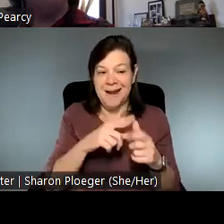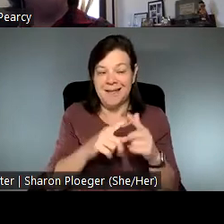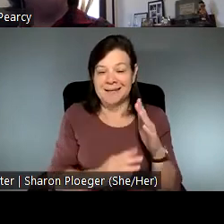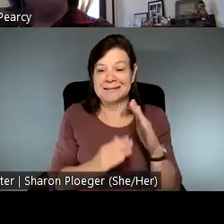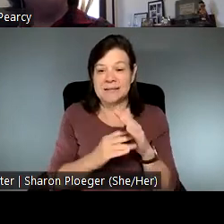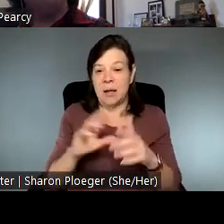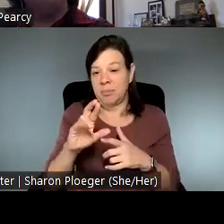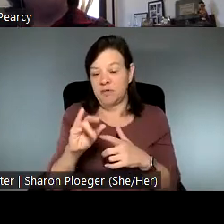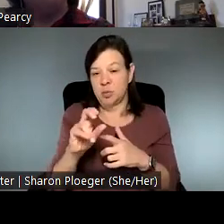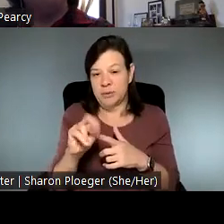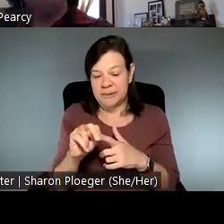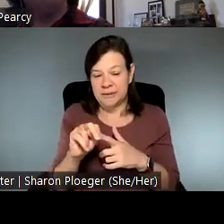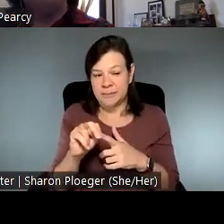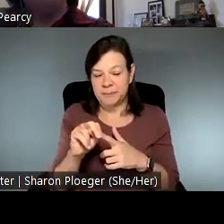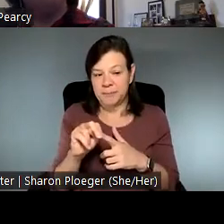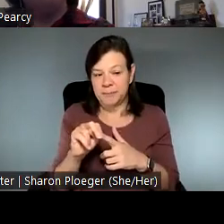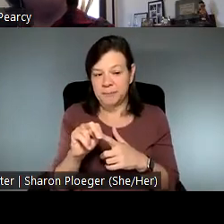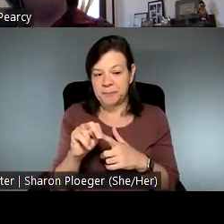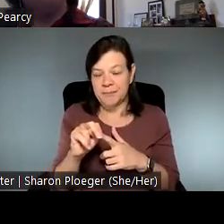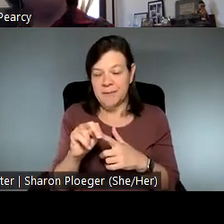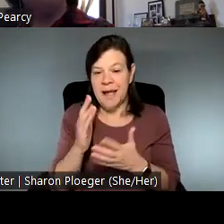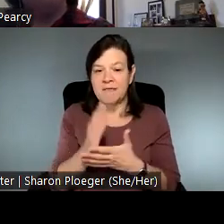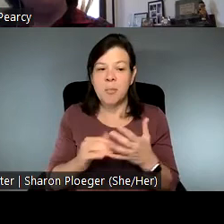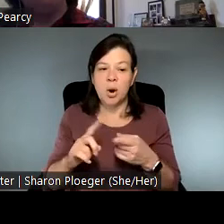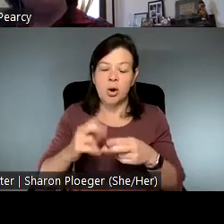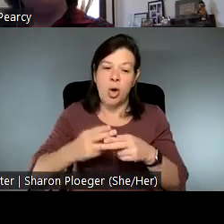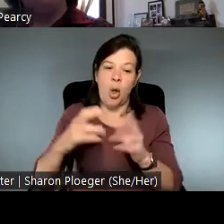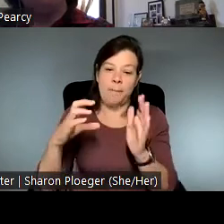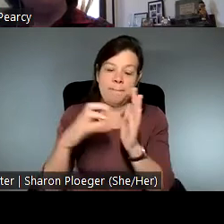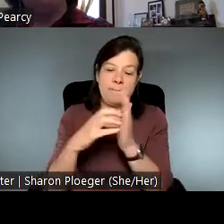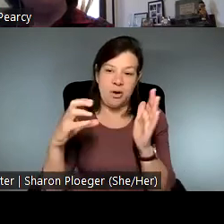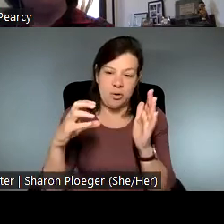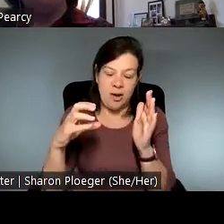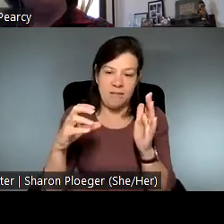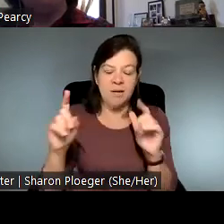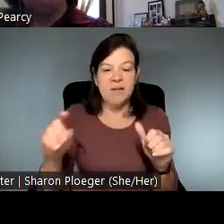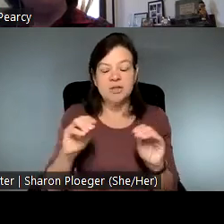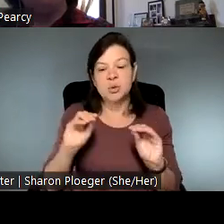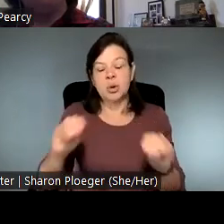there is a section called paragraph. This is where you can add your bullets, your numbered lists,